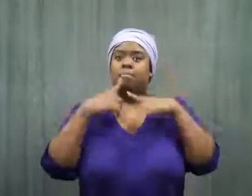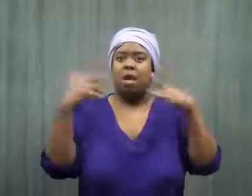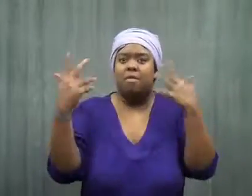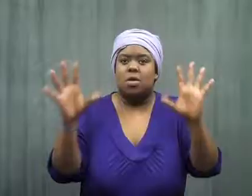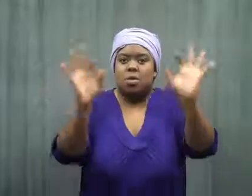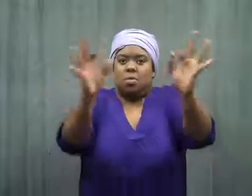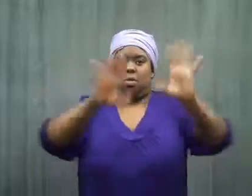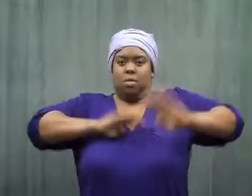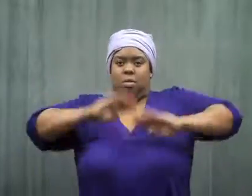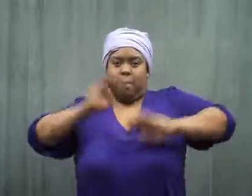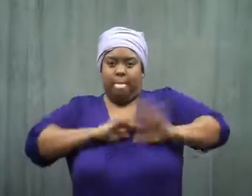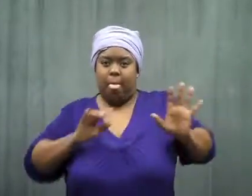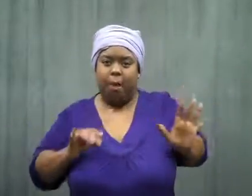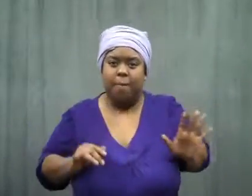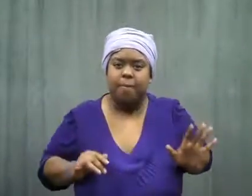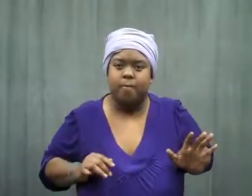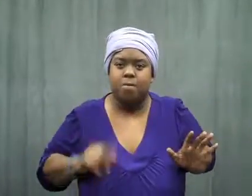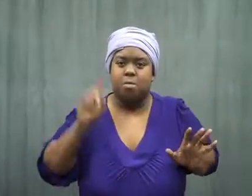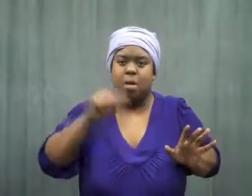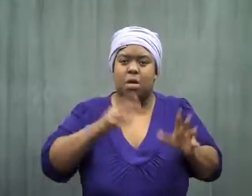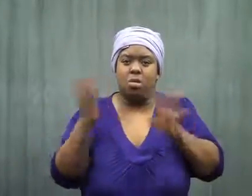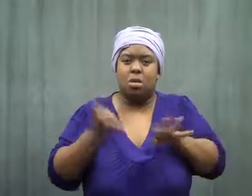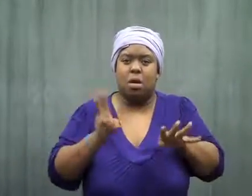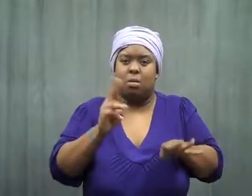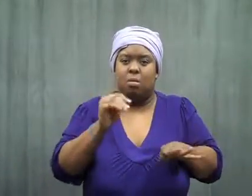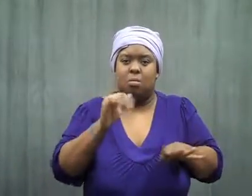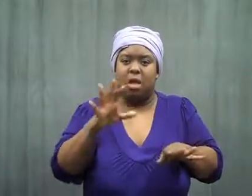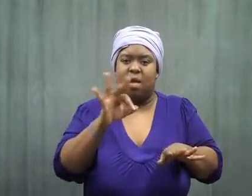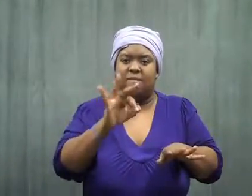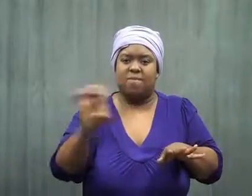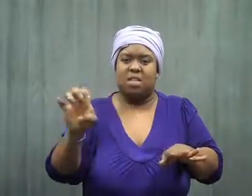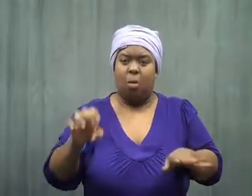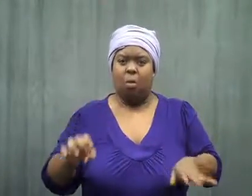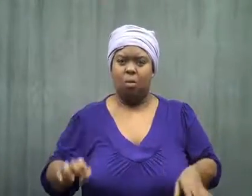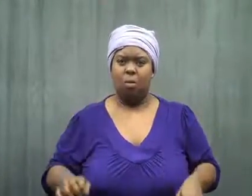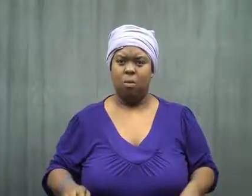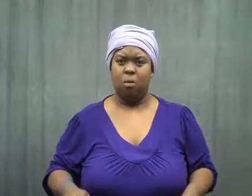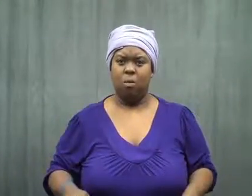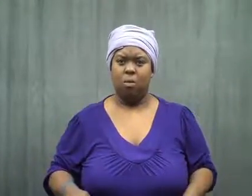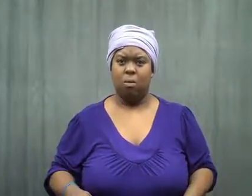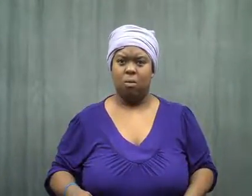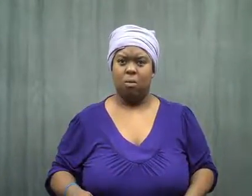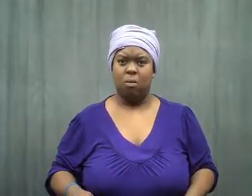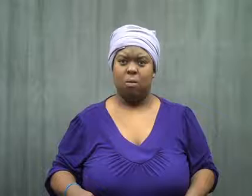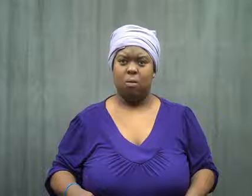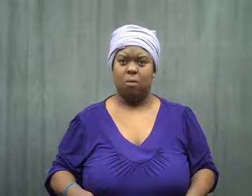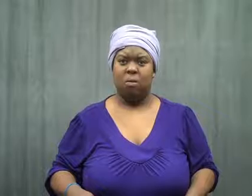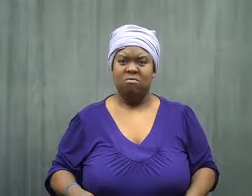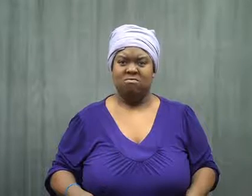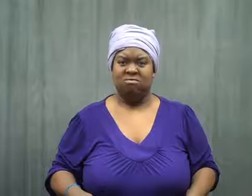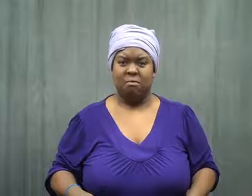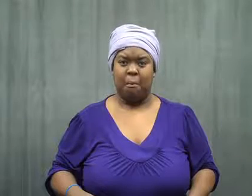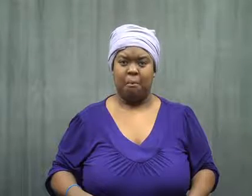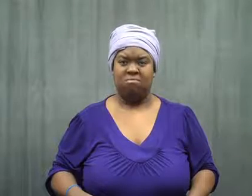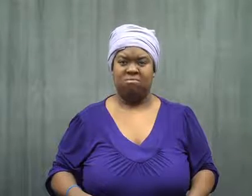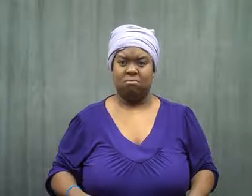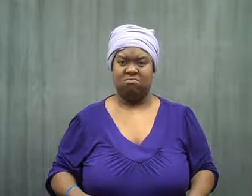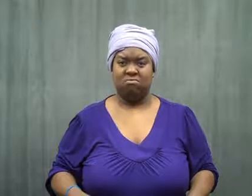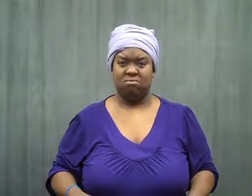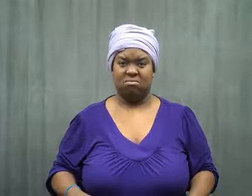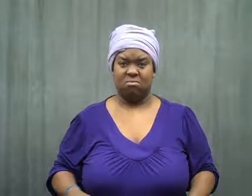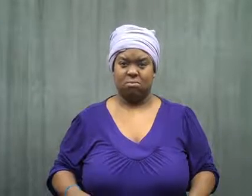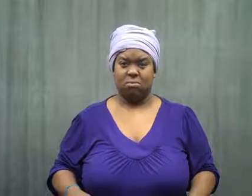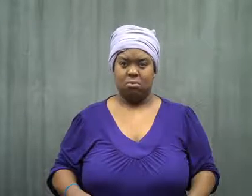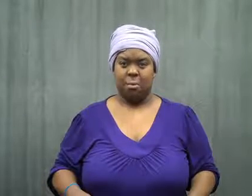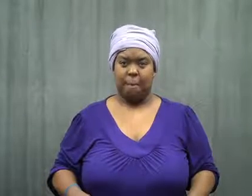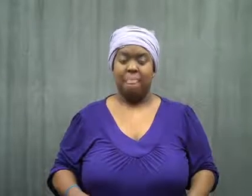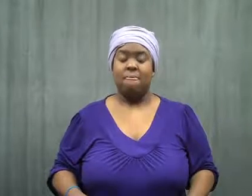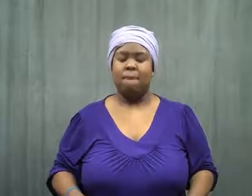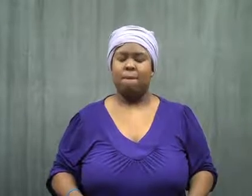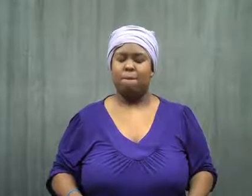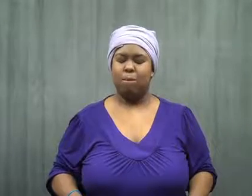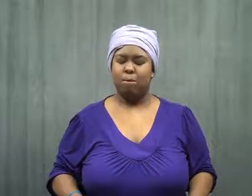It was finally done. Now it told me I had to download McAffee. WHAT?